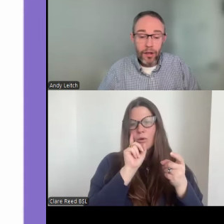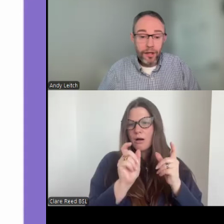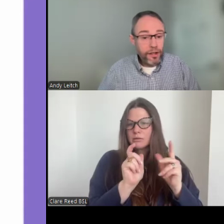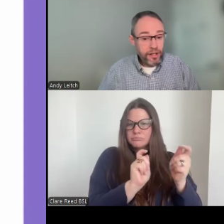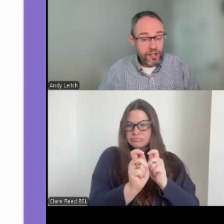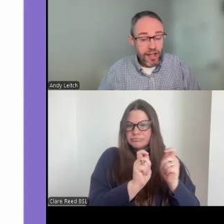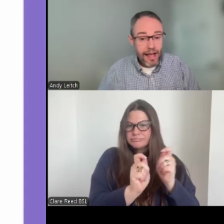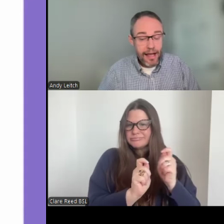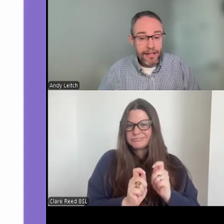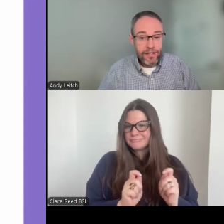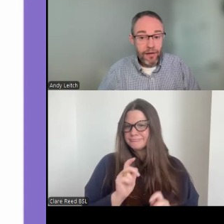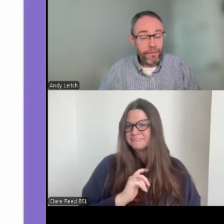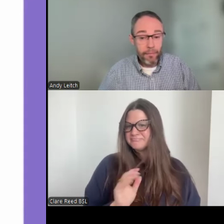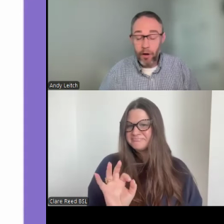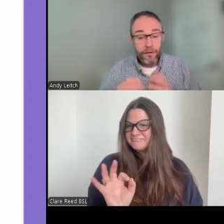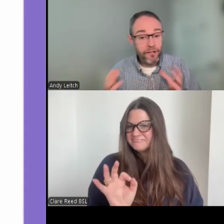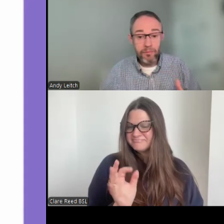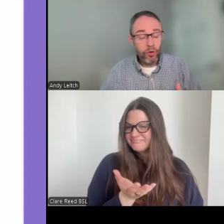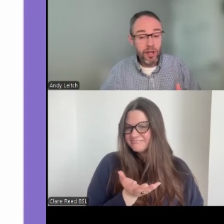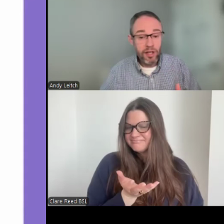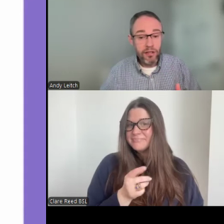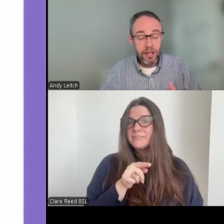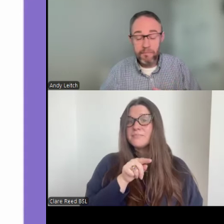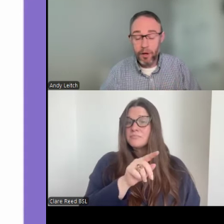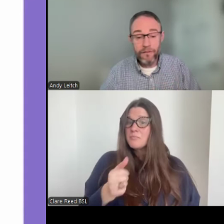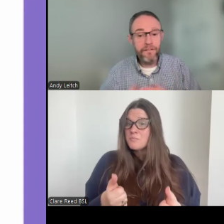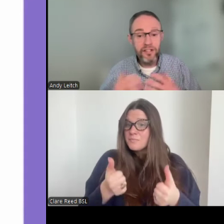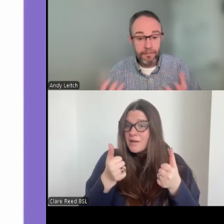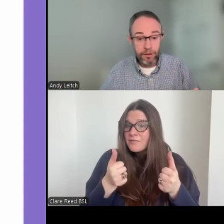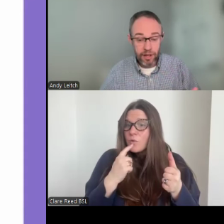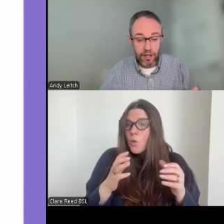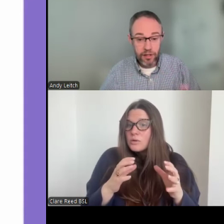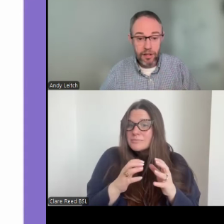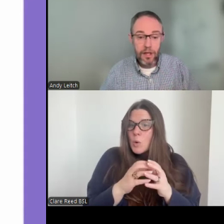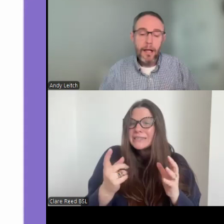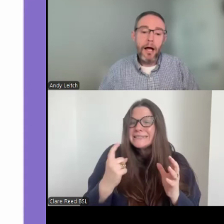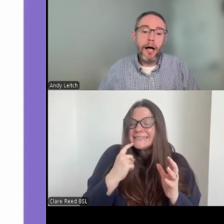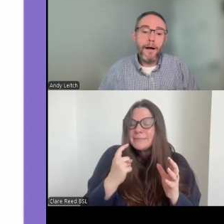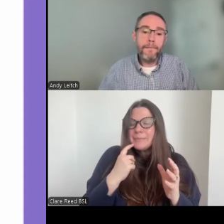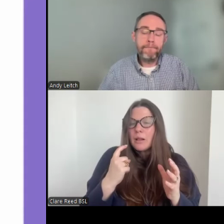The other thing to say is if they're perfect for small sites, they're perfect for simple sites.